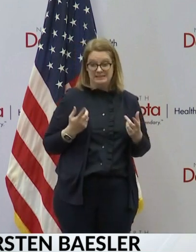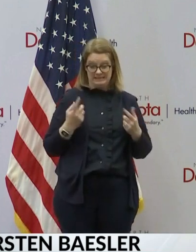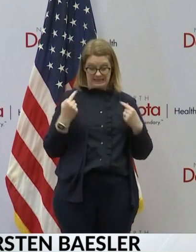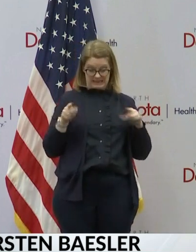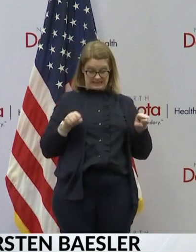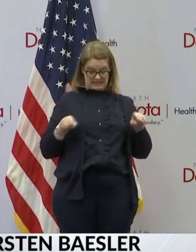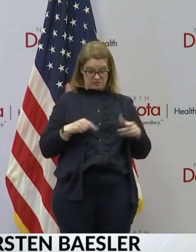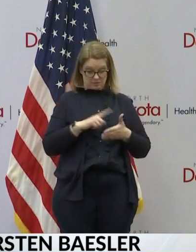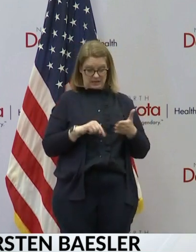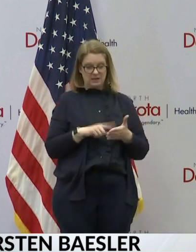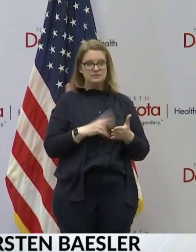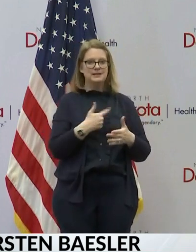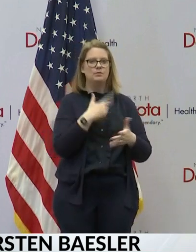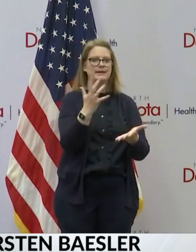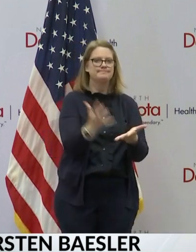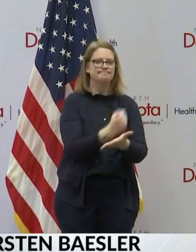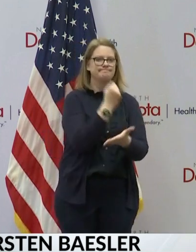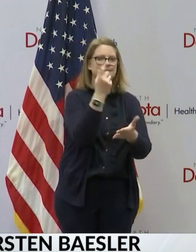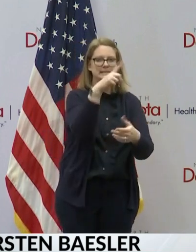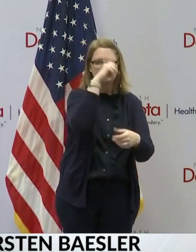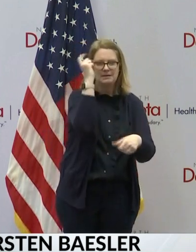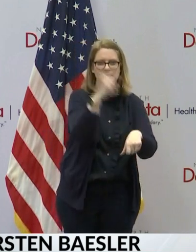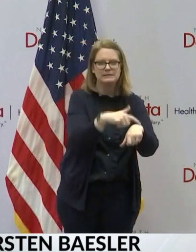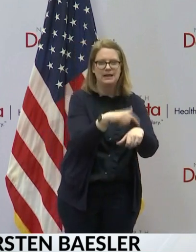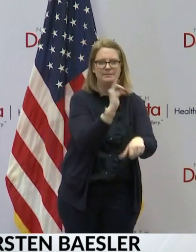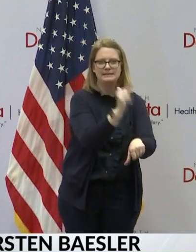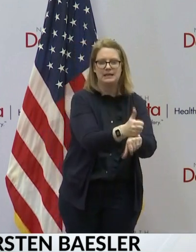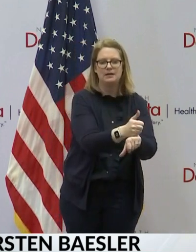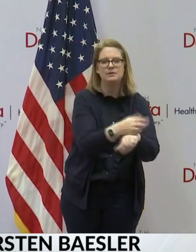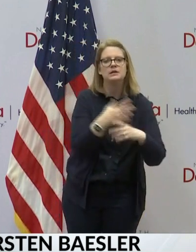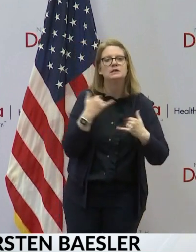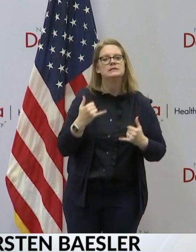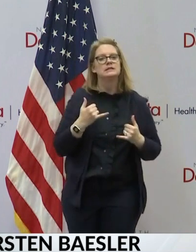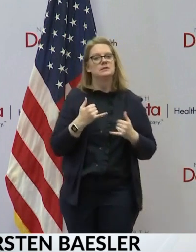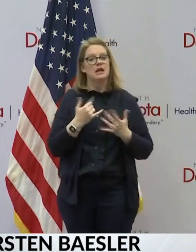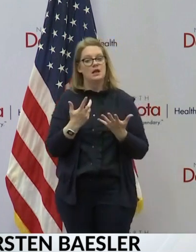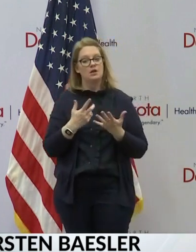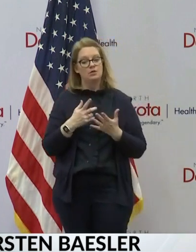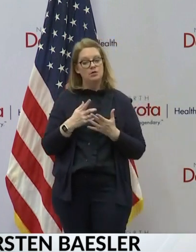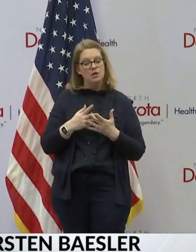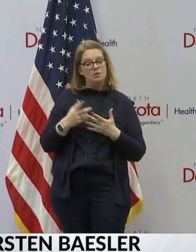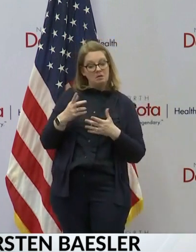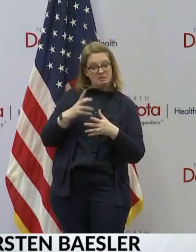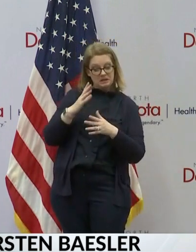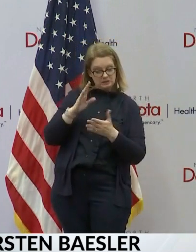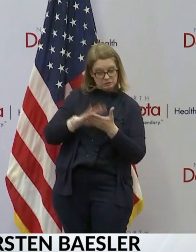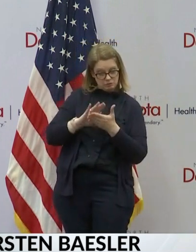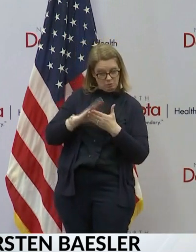SEEKING CERTIFICATION AS TESTING SITES IN ANTICIPATION OF THE POSSIBLE OPPORTUNITY FOR THEM TO BE USED FOR THEIR STUDENTS.